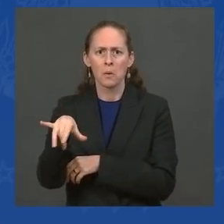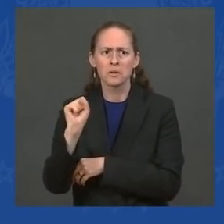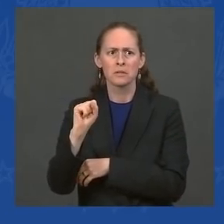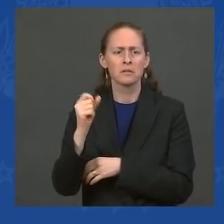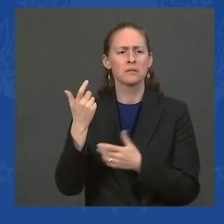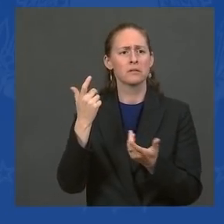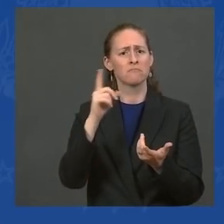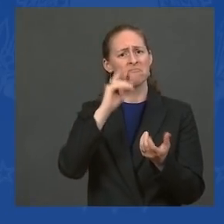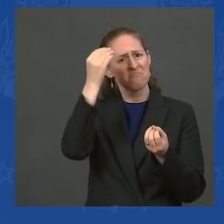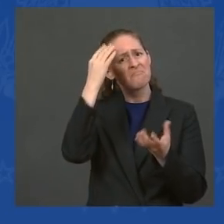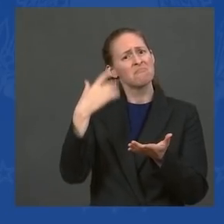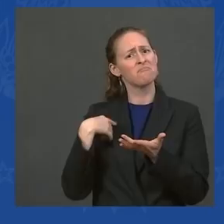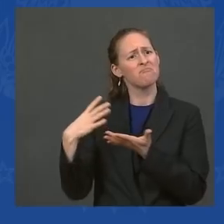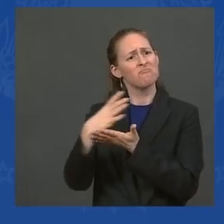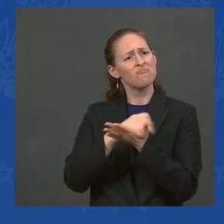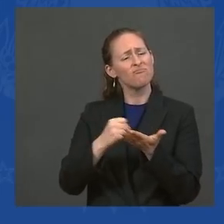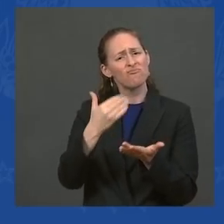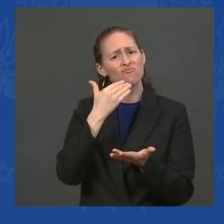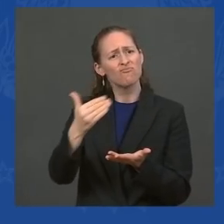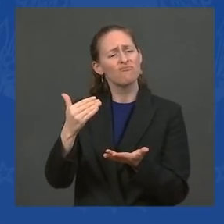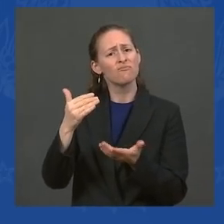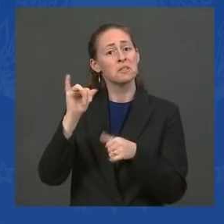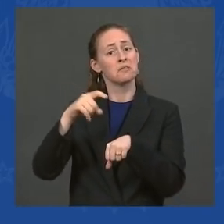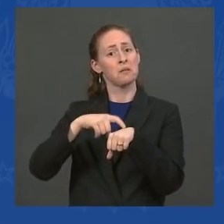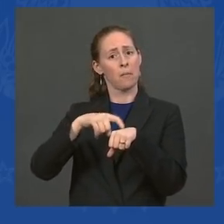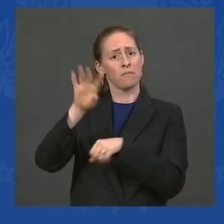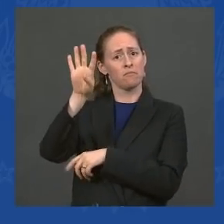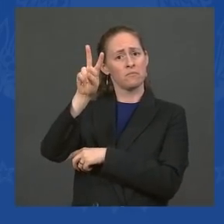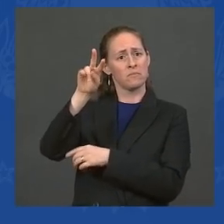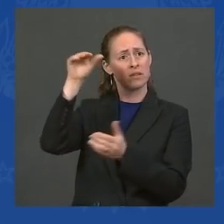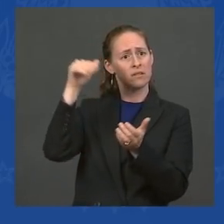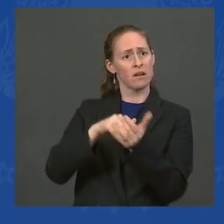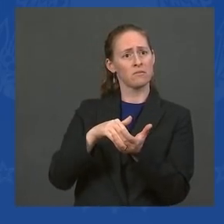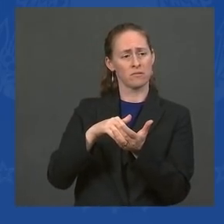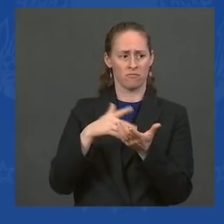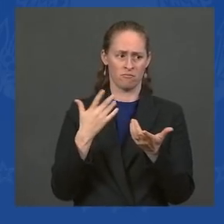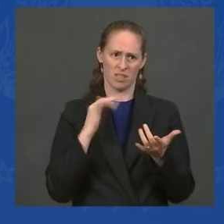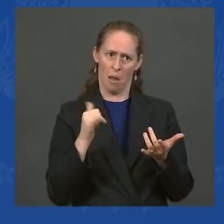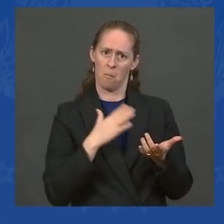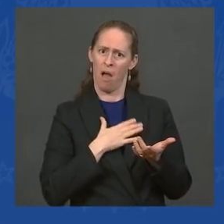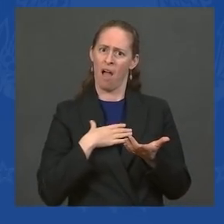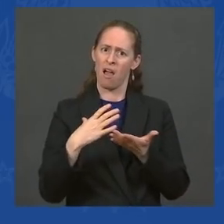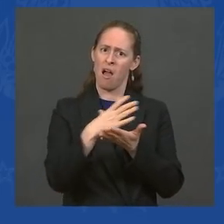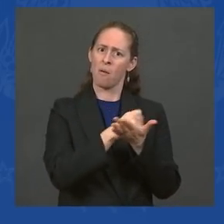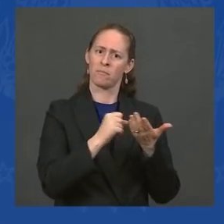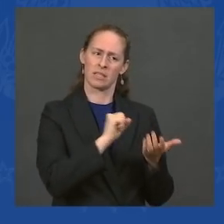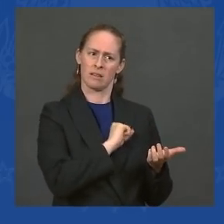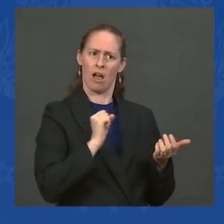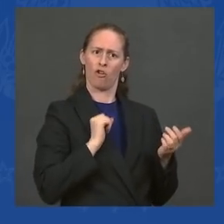$42,000 a year. That was a decent salary. And I could not afford the childcare.